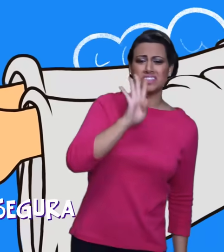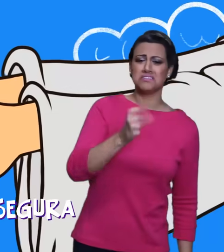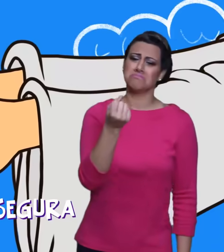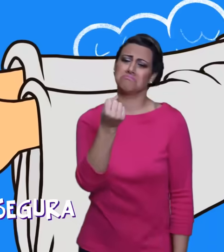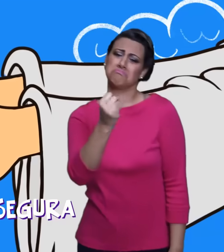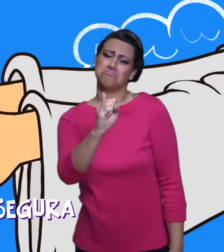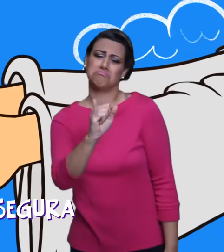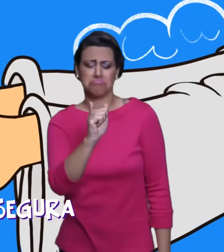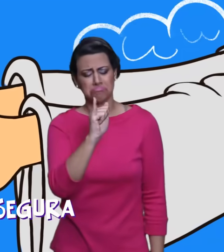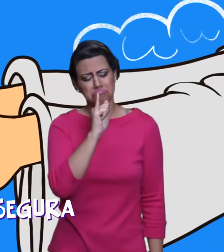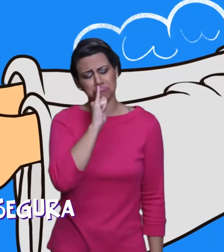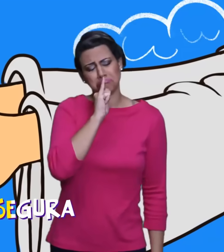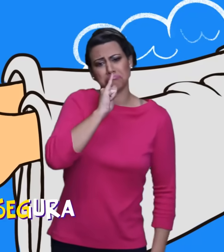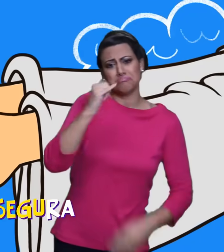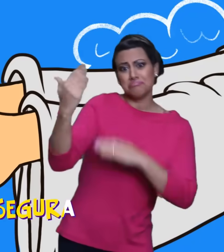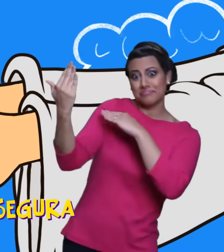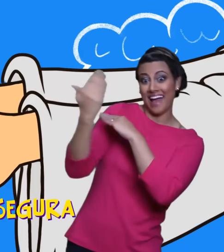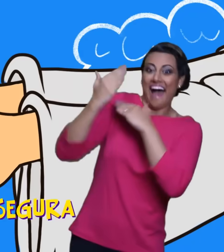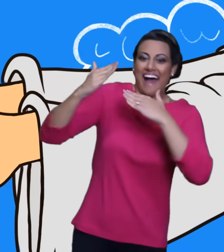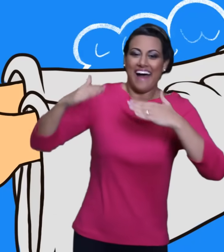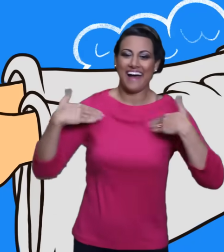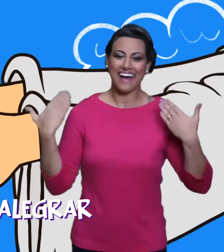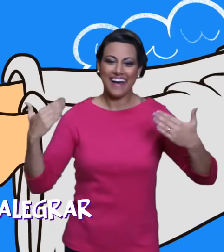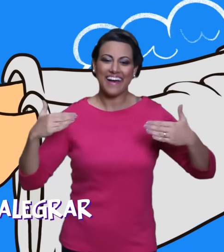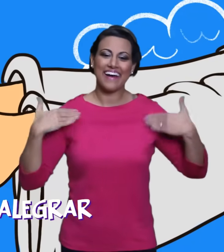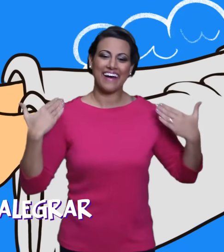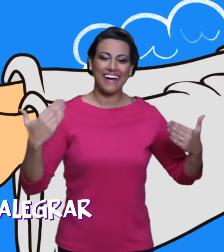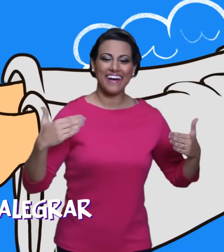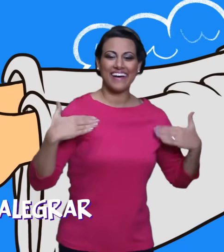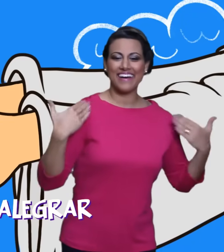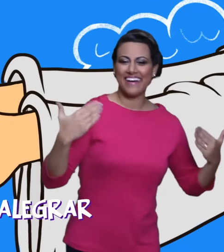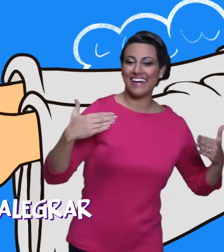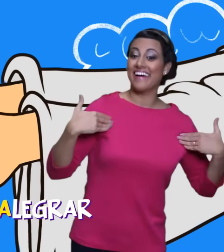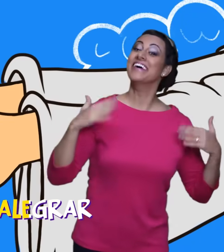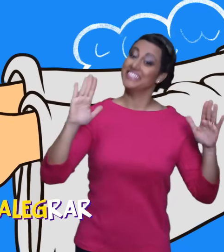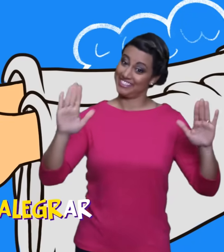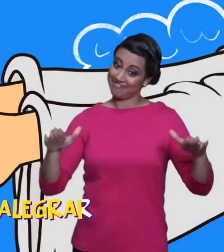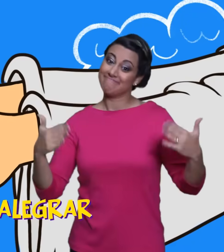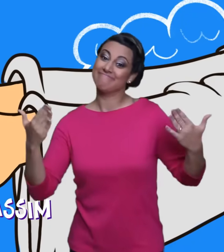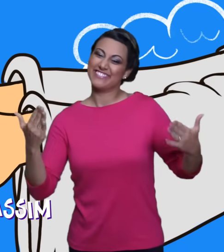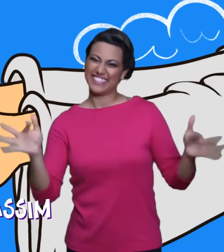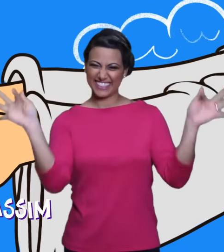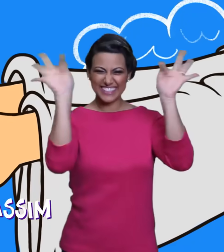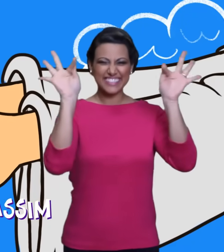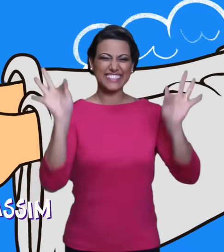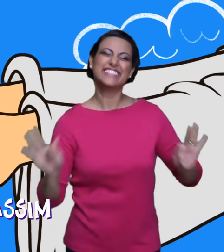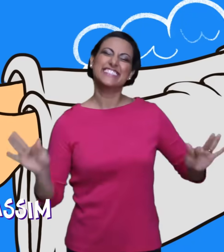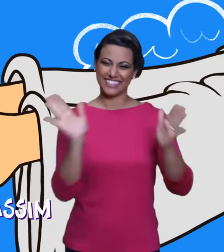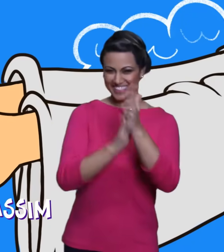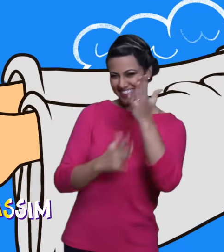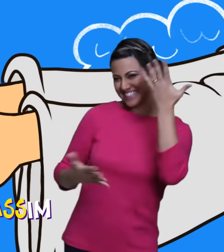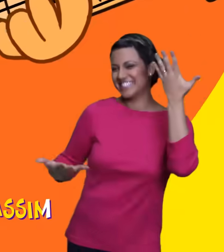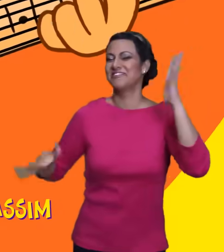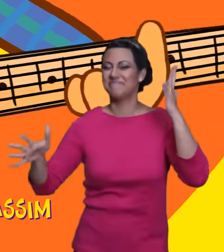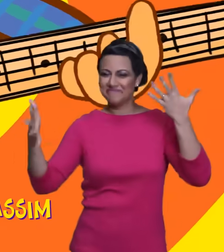HIS HAND THAT HOLDS ME AND THAT'S WHY I WILL BE JOYFUL I WILL CELEBRATE LIKE THIS